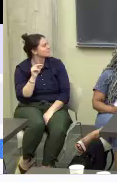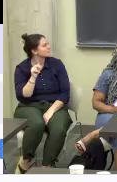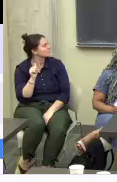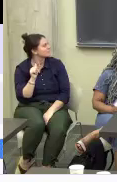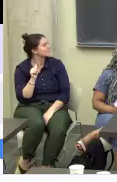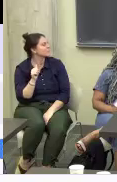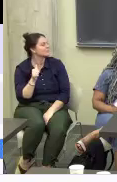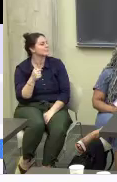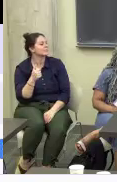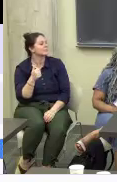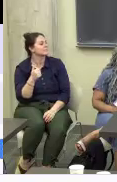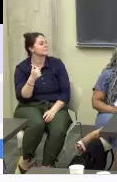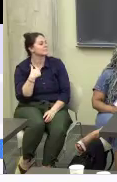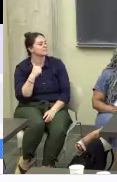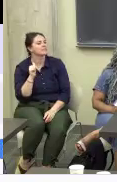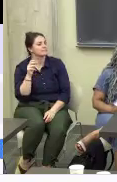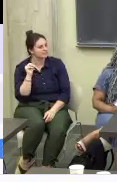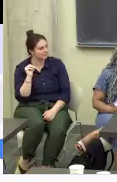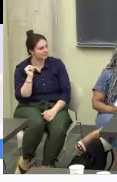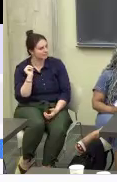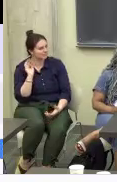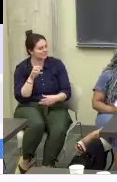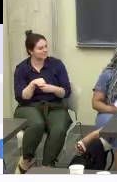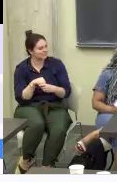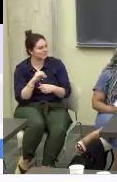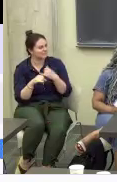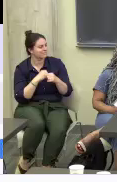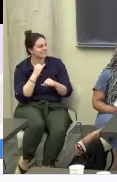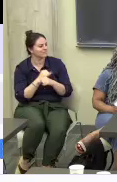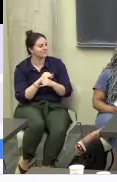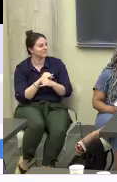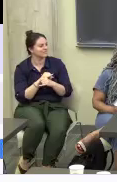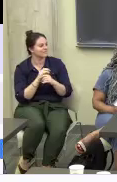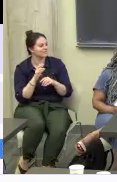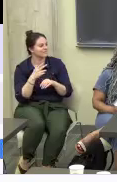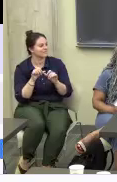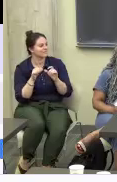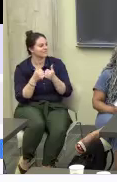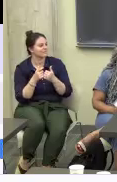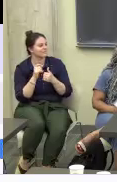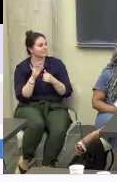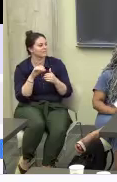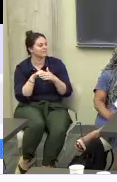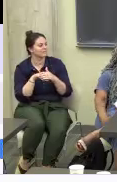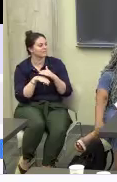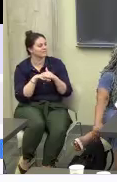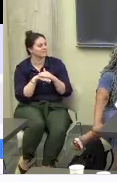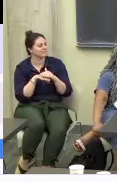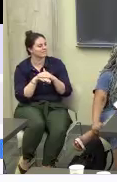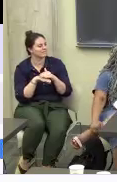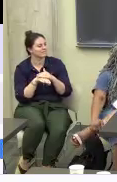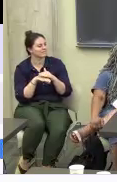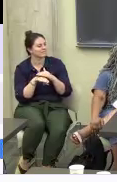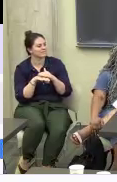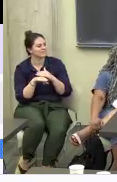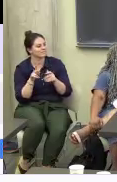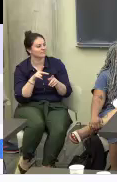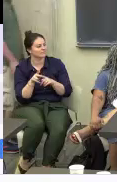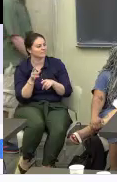to the International Association of Accessory Professional. I also run my own consulting company